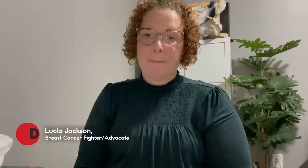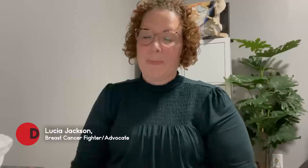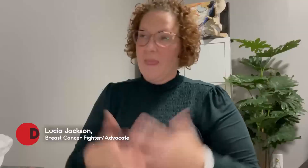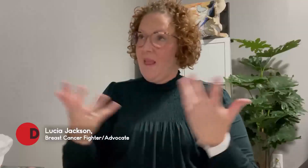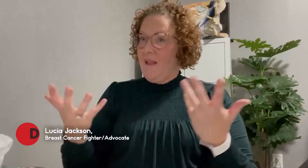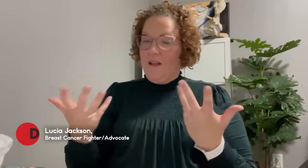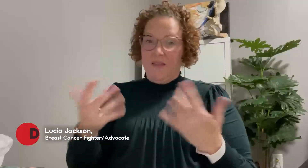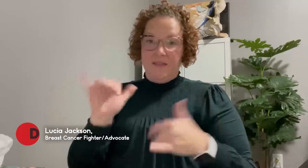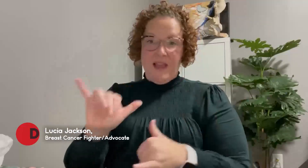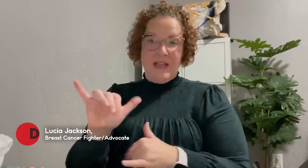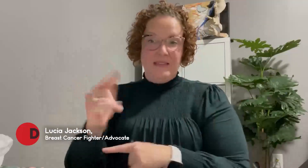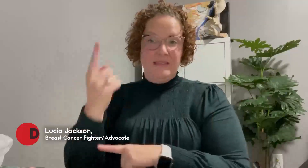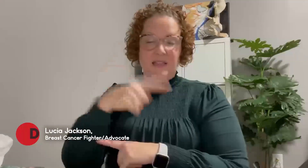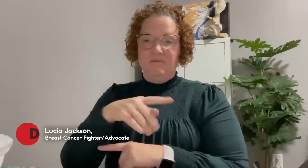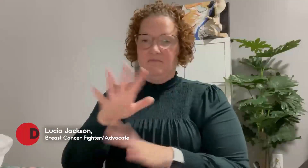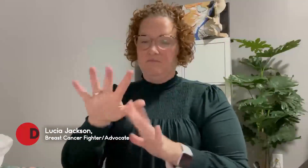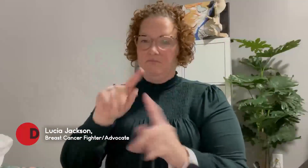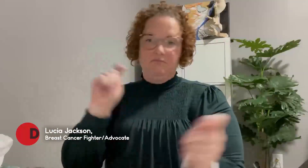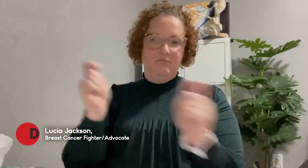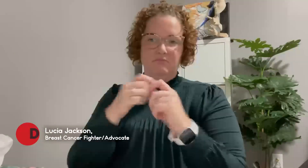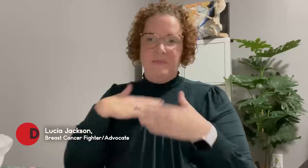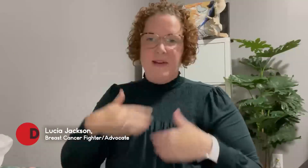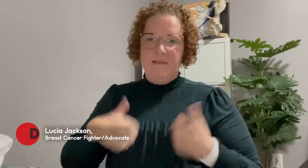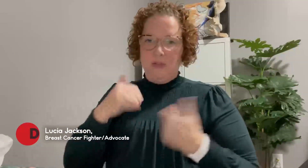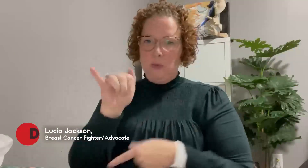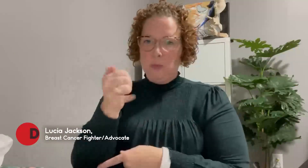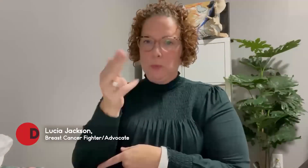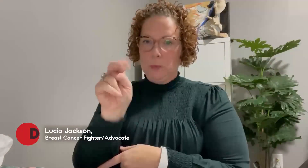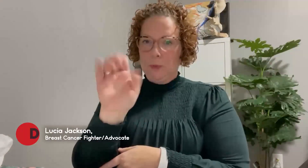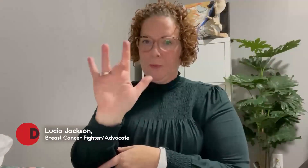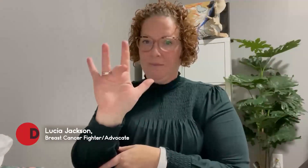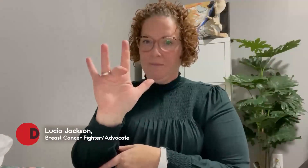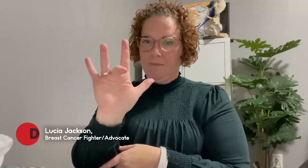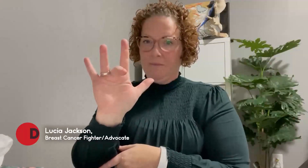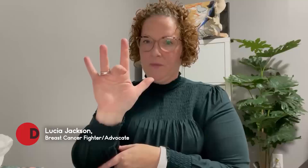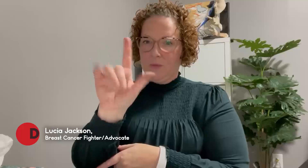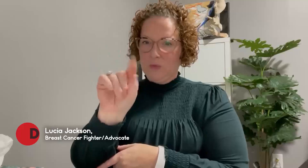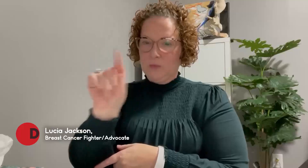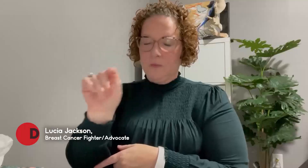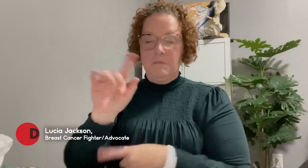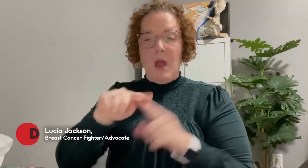June 25, 2020 was the day my life changed forever.